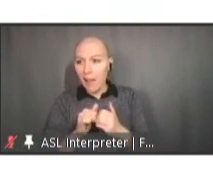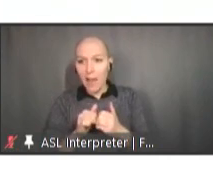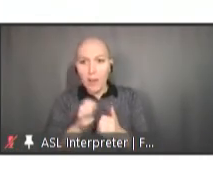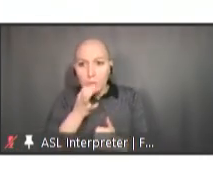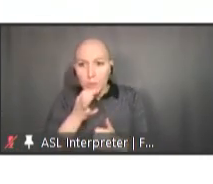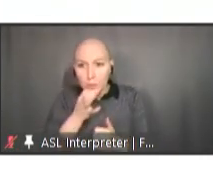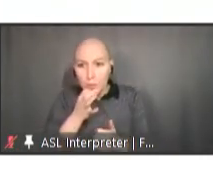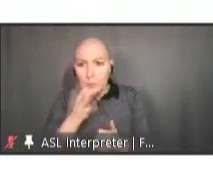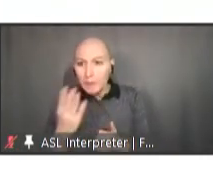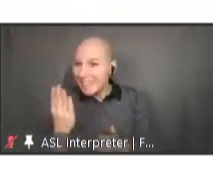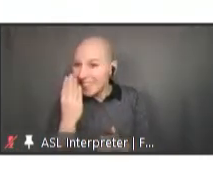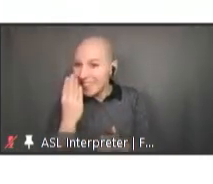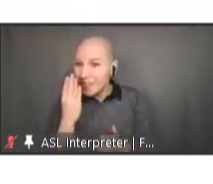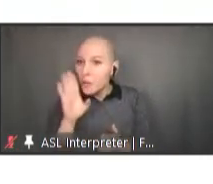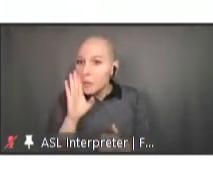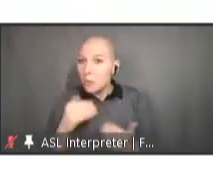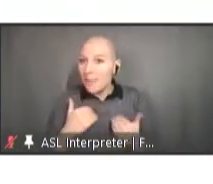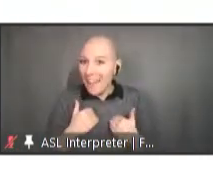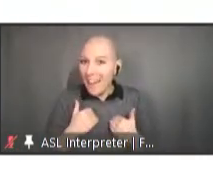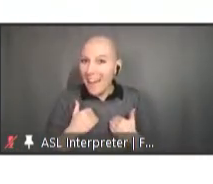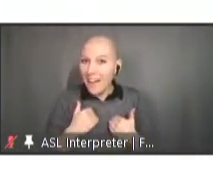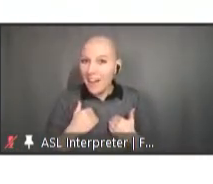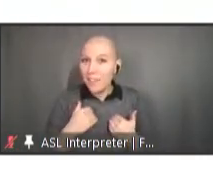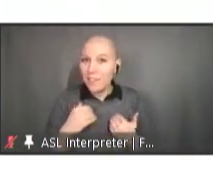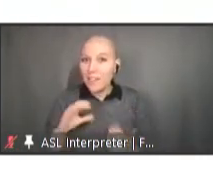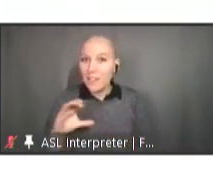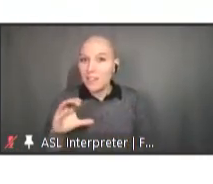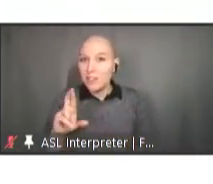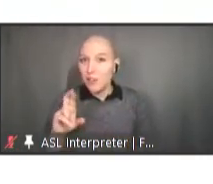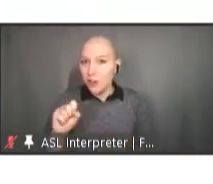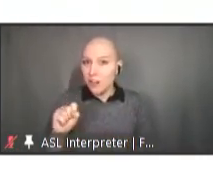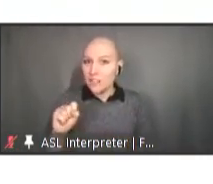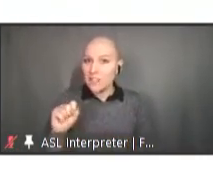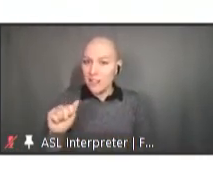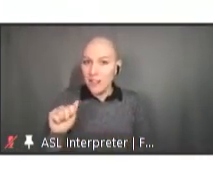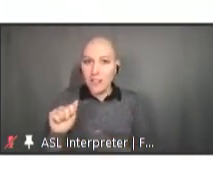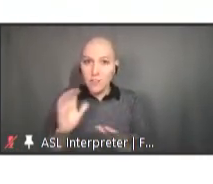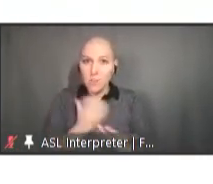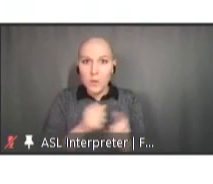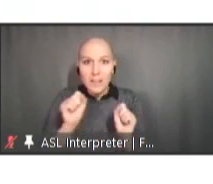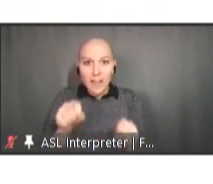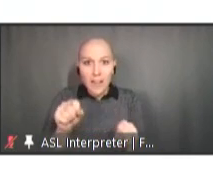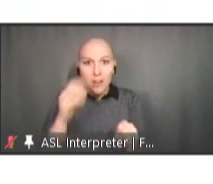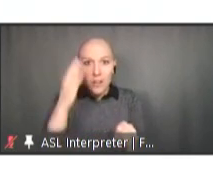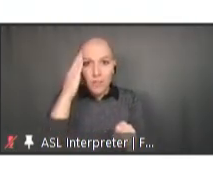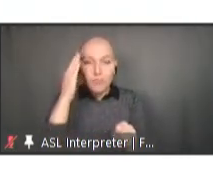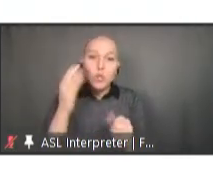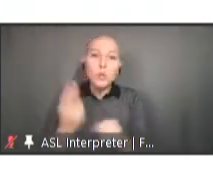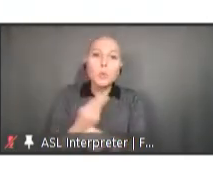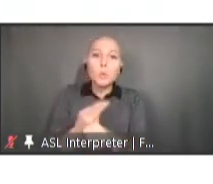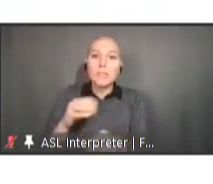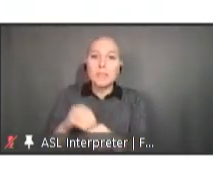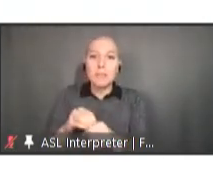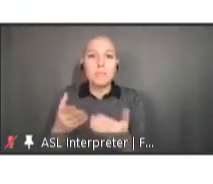to having a CRSA that we can use, you know, in public health or commercially, and that can